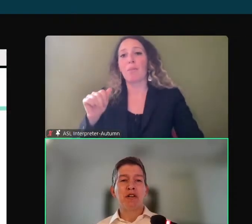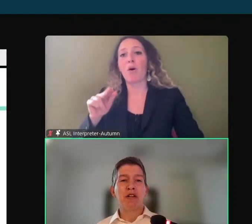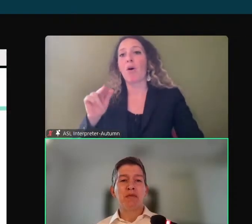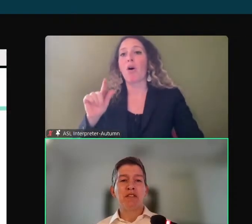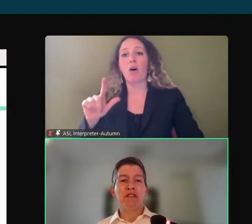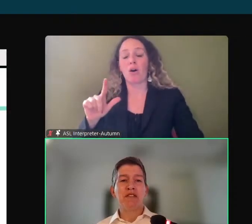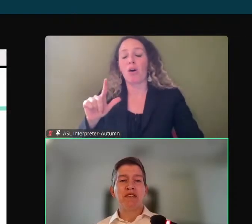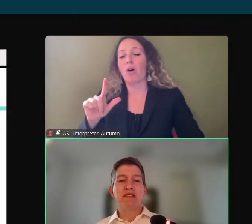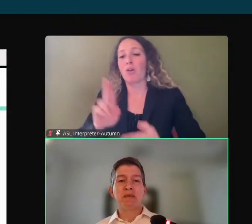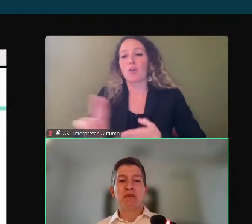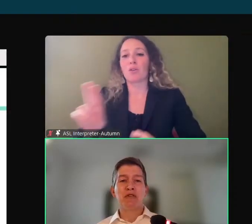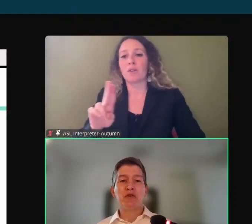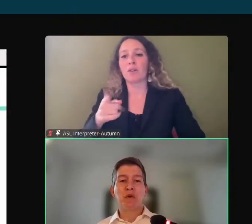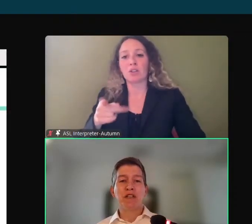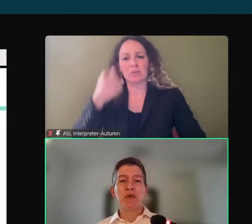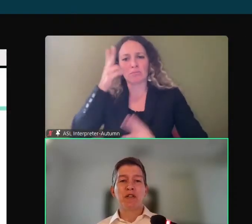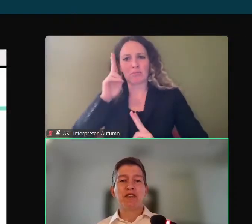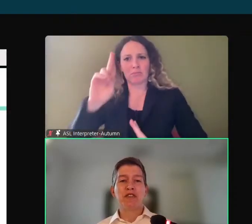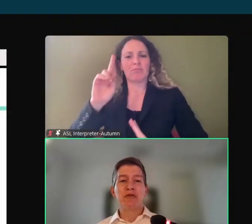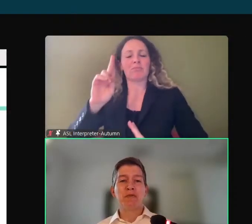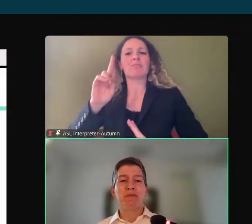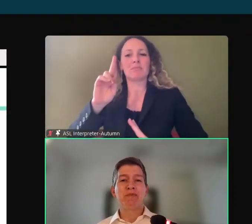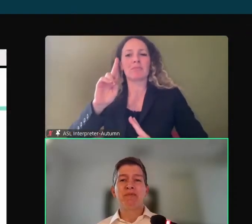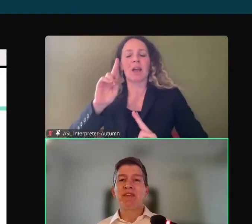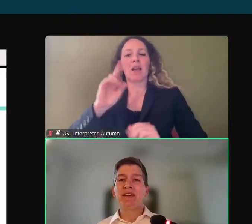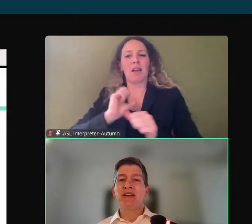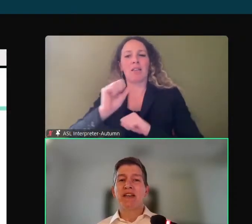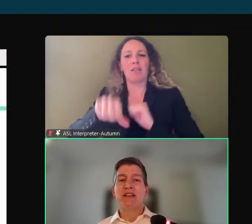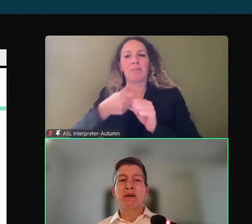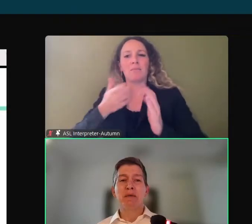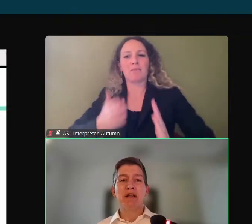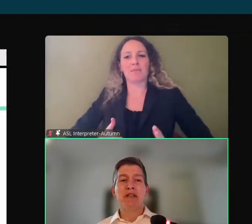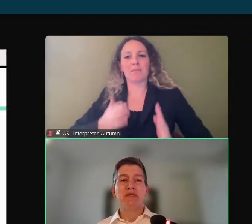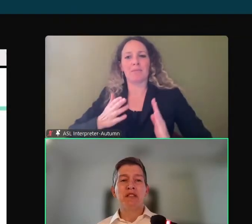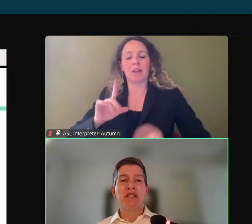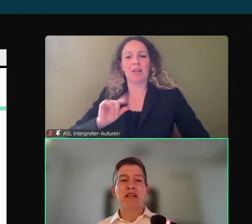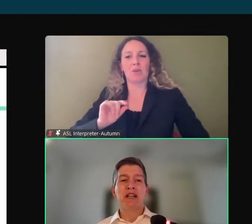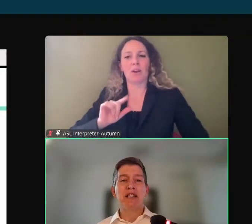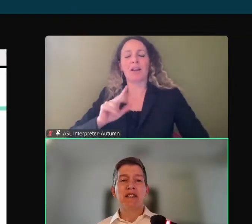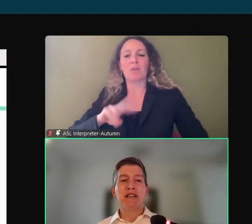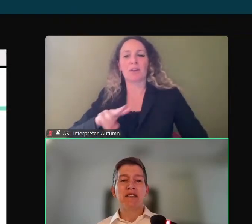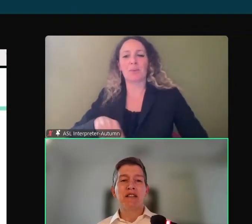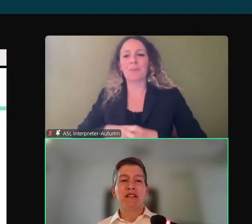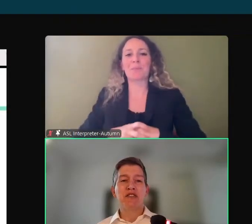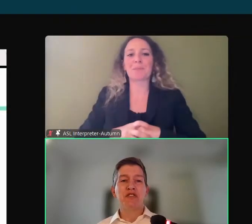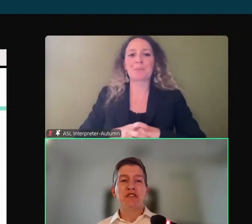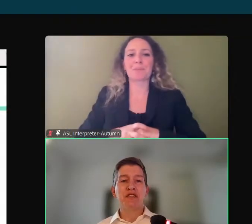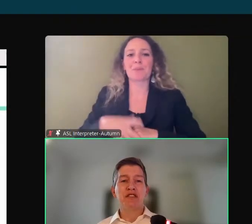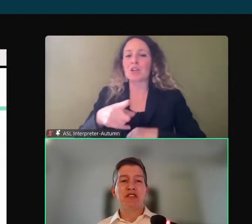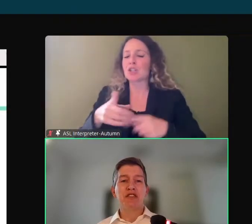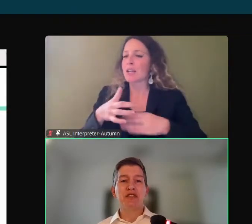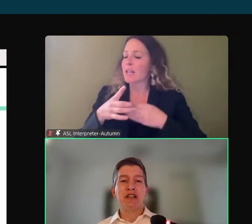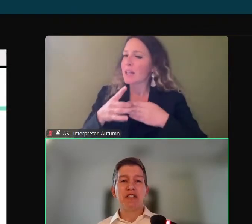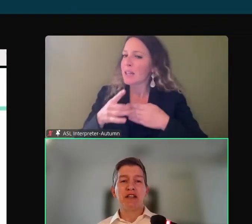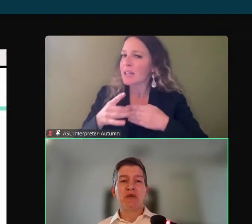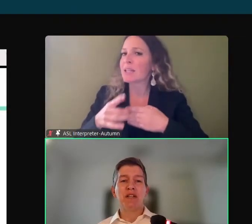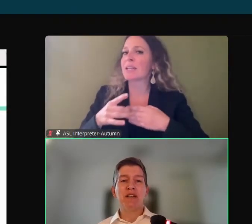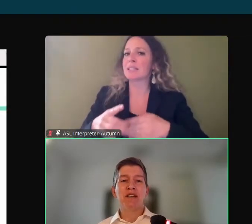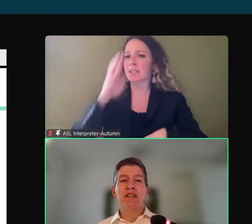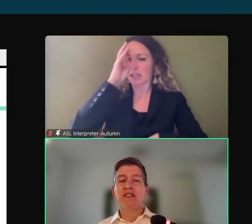alumnus in December, 2022. At the AAMC, Katie leads initiatives in digital health equity,